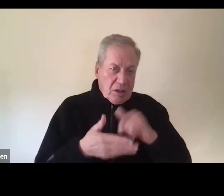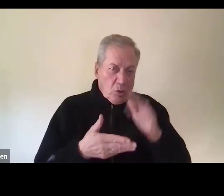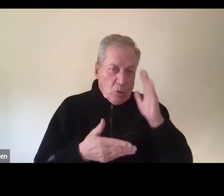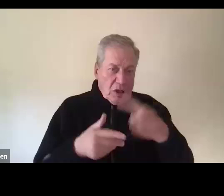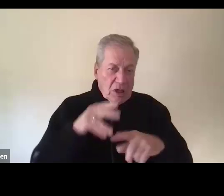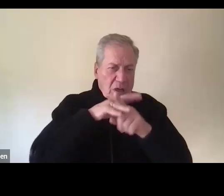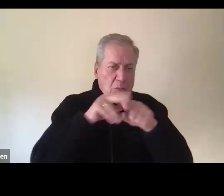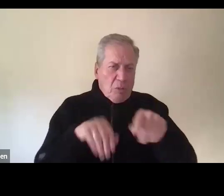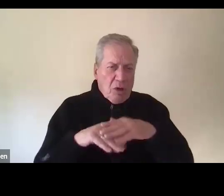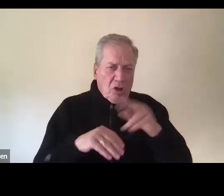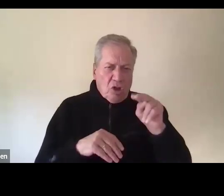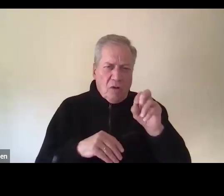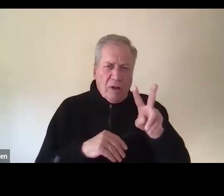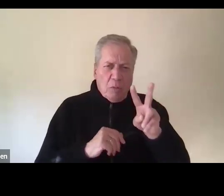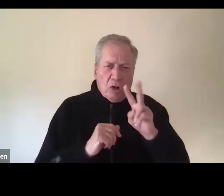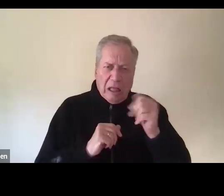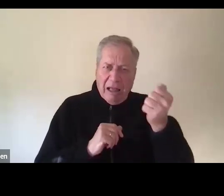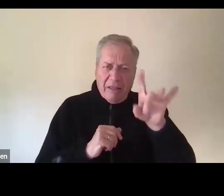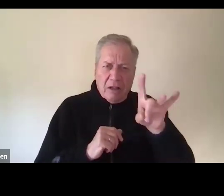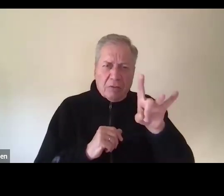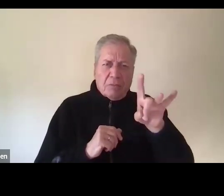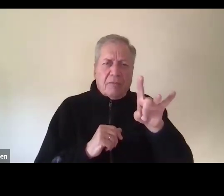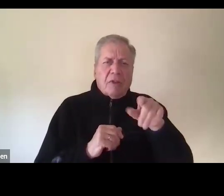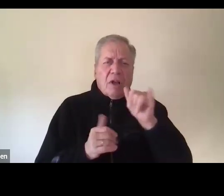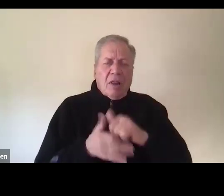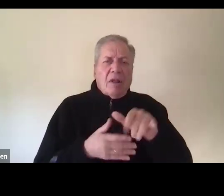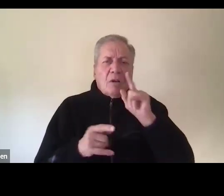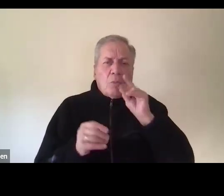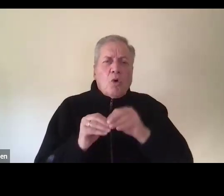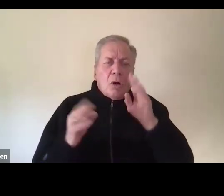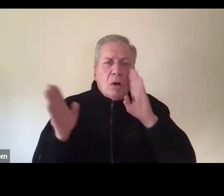coming up on November 18 and it is for